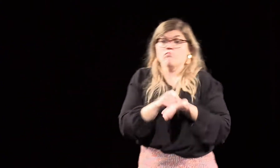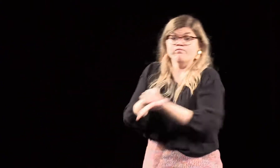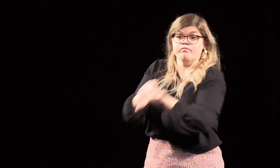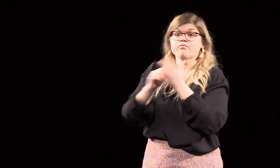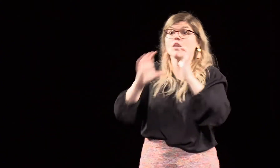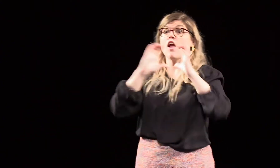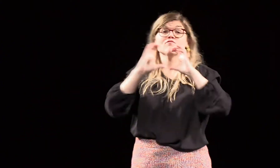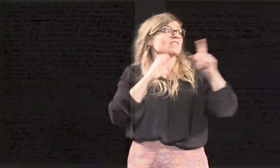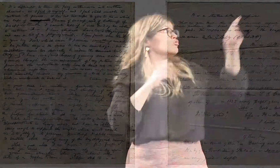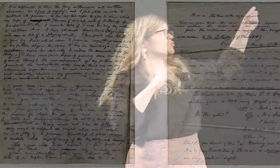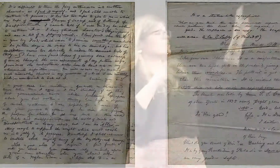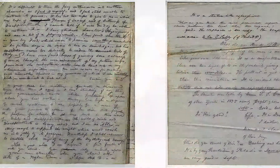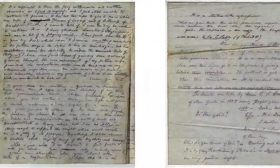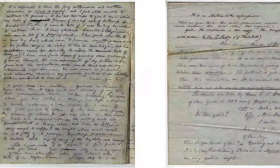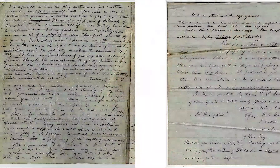and they've been friends ever since.